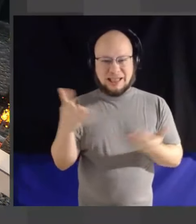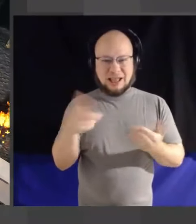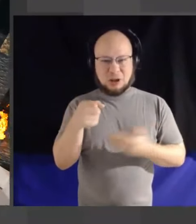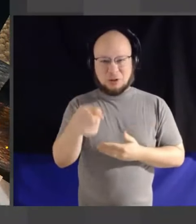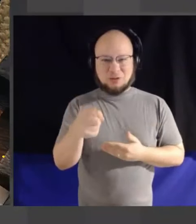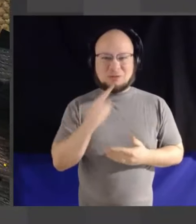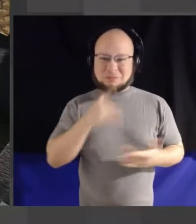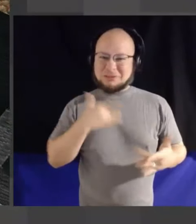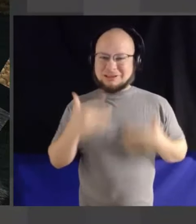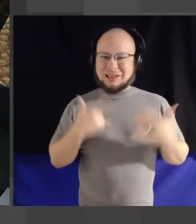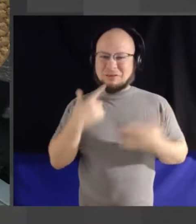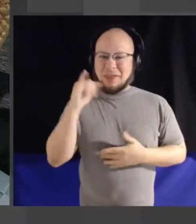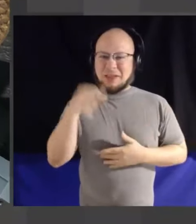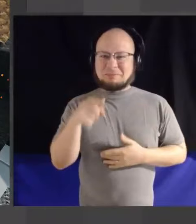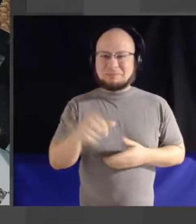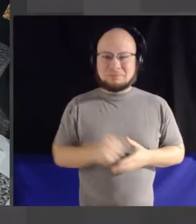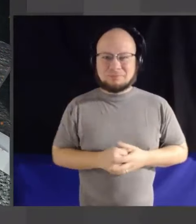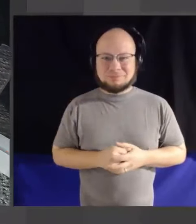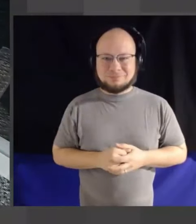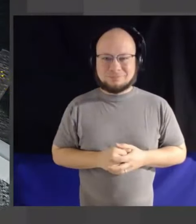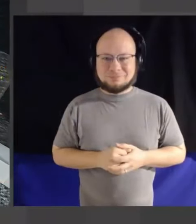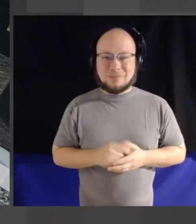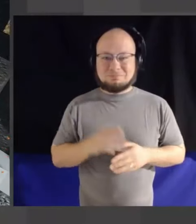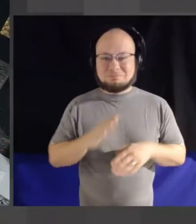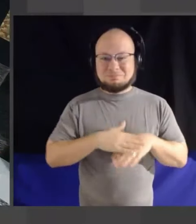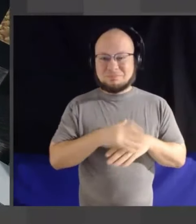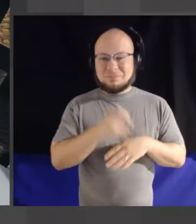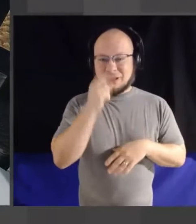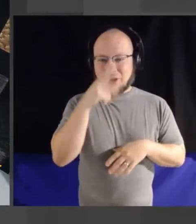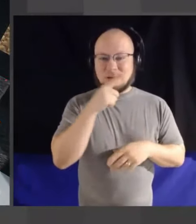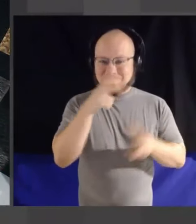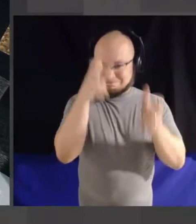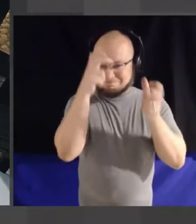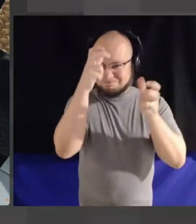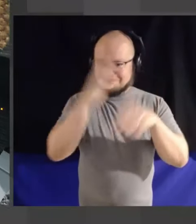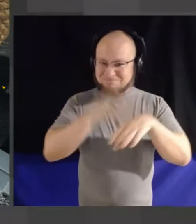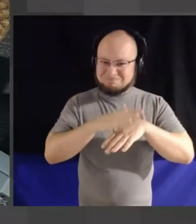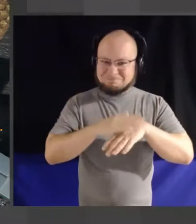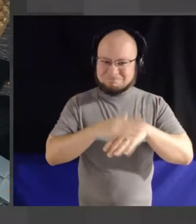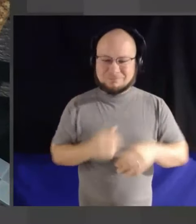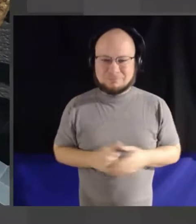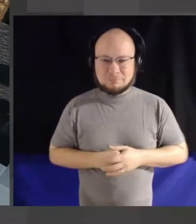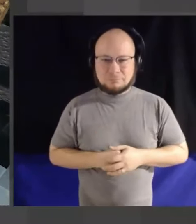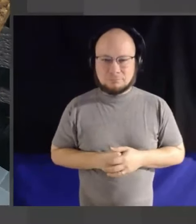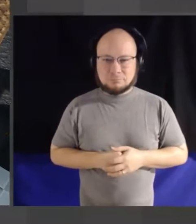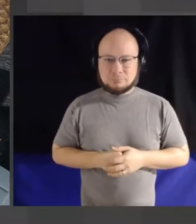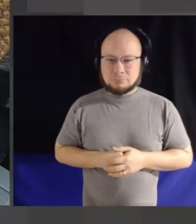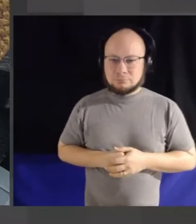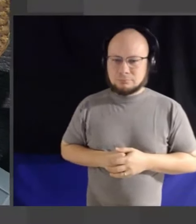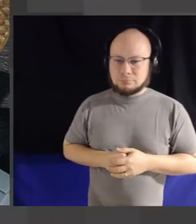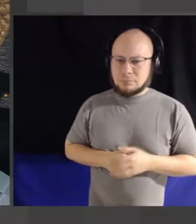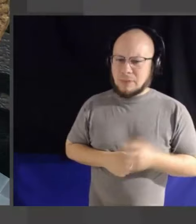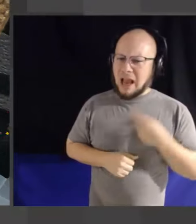DUNGEONS AND THEY SAID YES. SO WE'RE SUPER EXCITED ABOUT THAT. THEY ARE EEK WALKLY AS